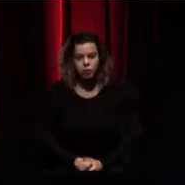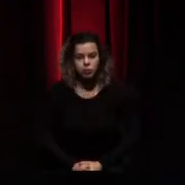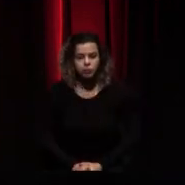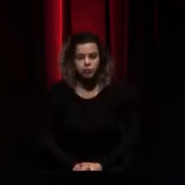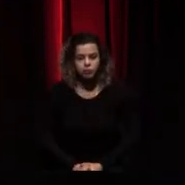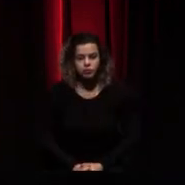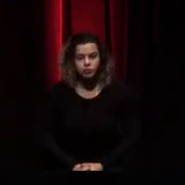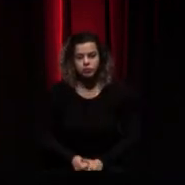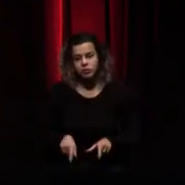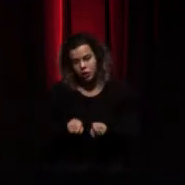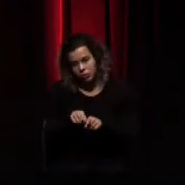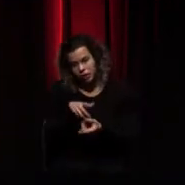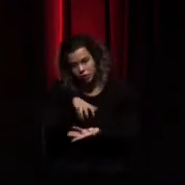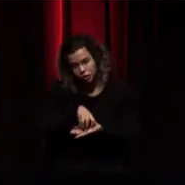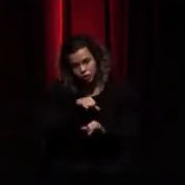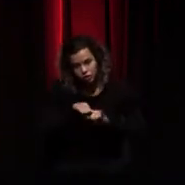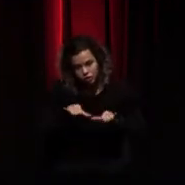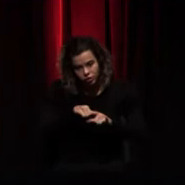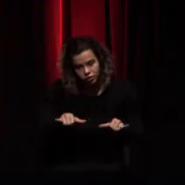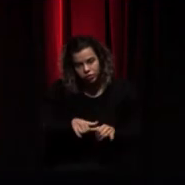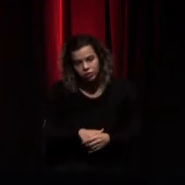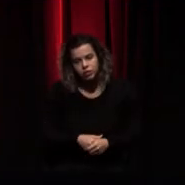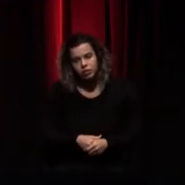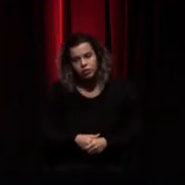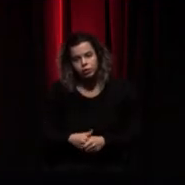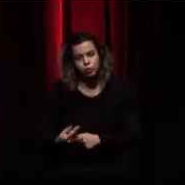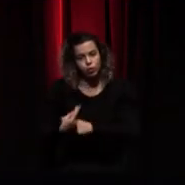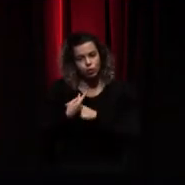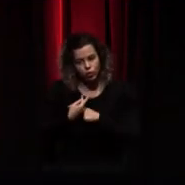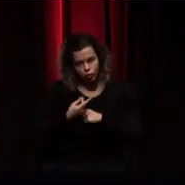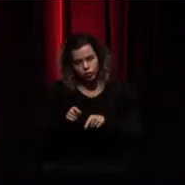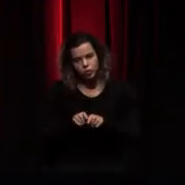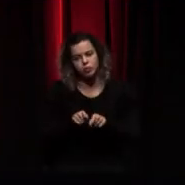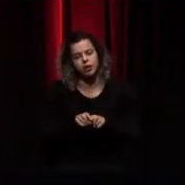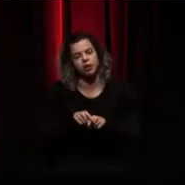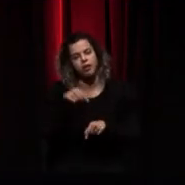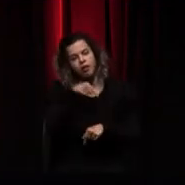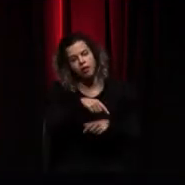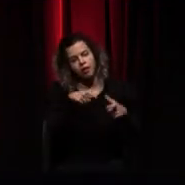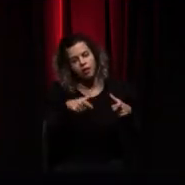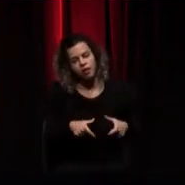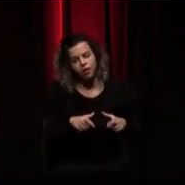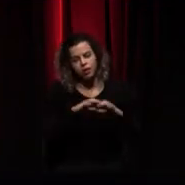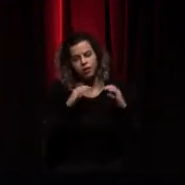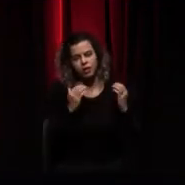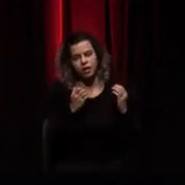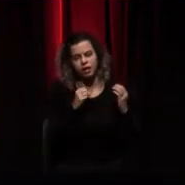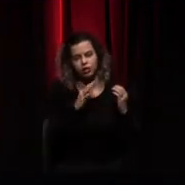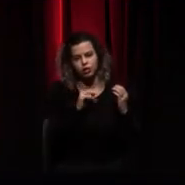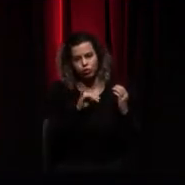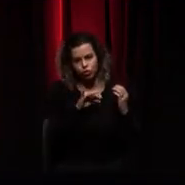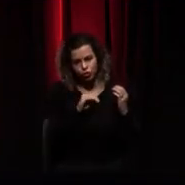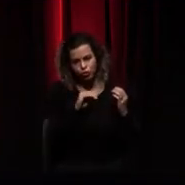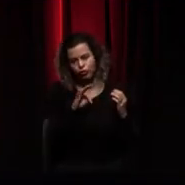either the advertising agencies come to us at Estudio Folha, or we go to them.